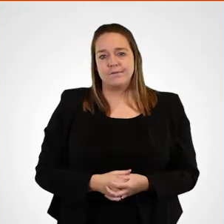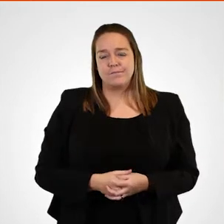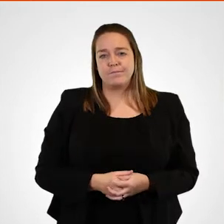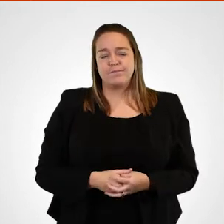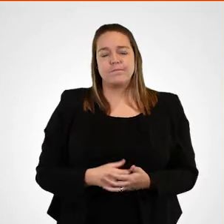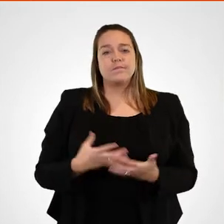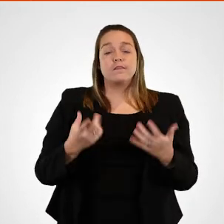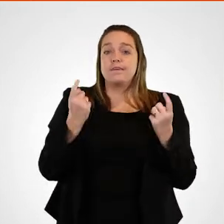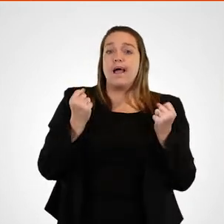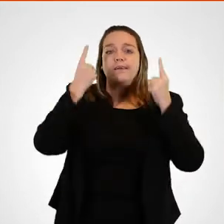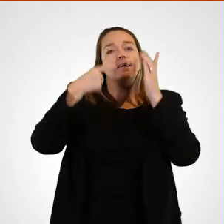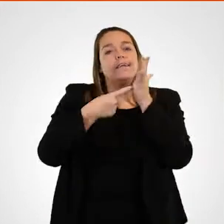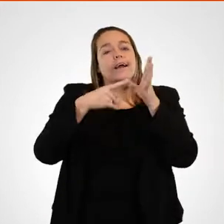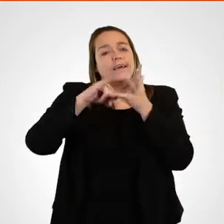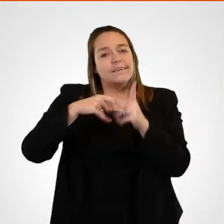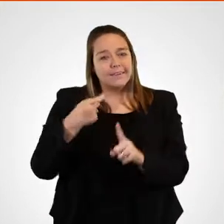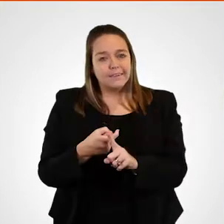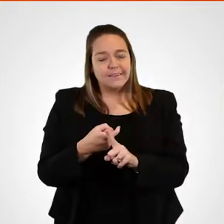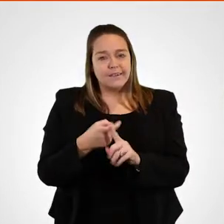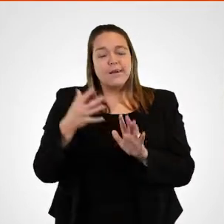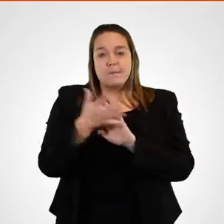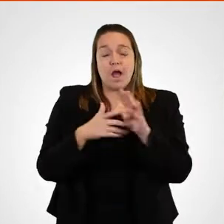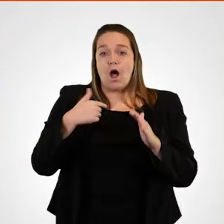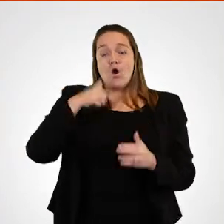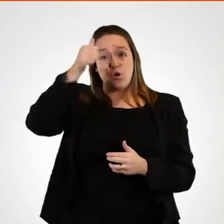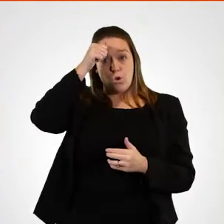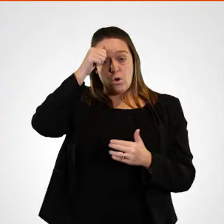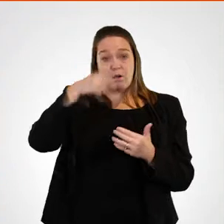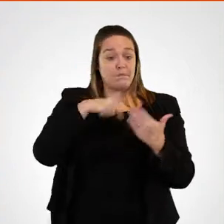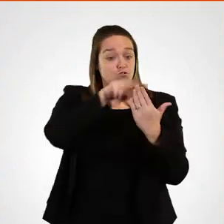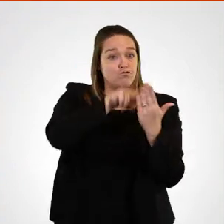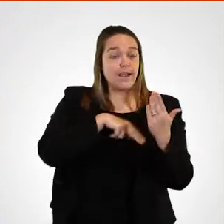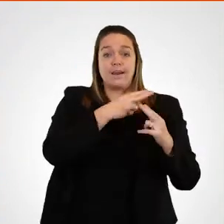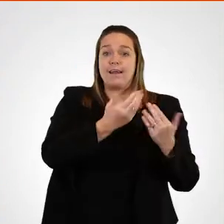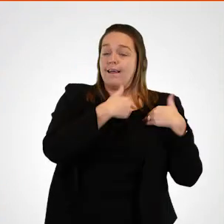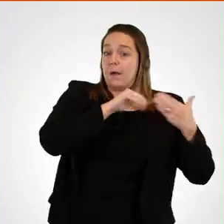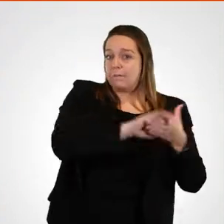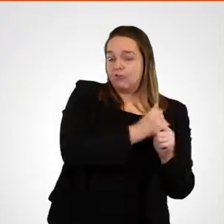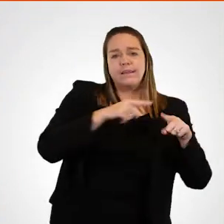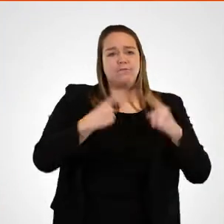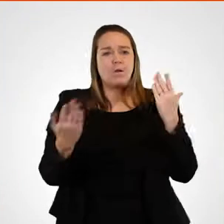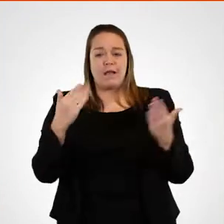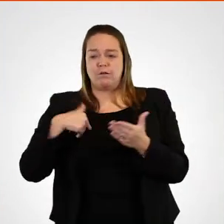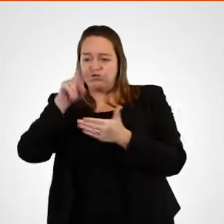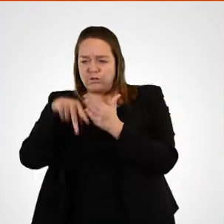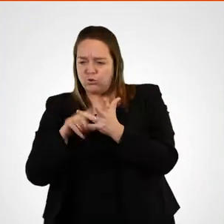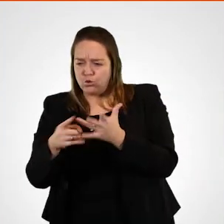They understand the tasks. The task of reading for pleasure is very different than reading for gaining knowledge,